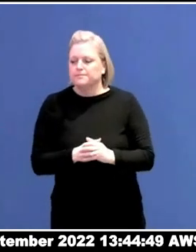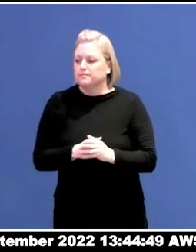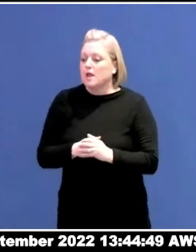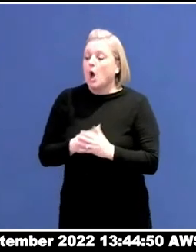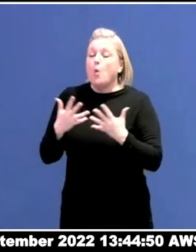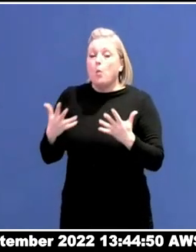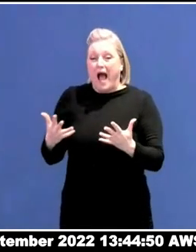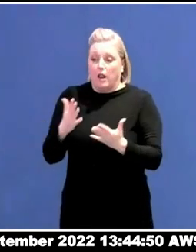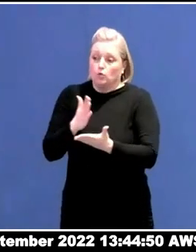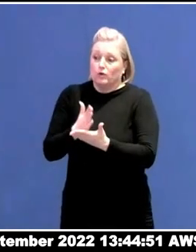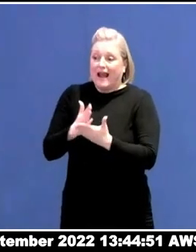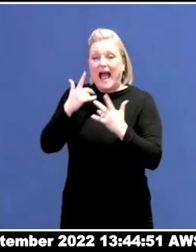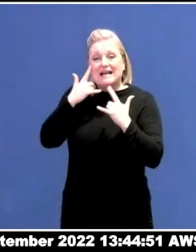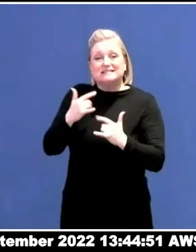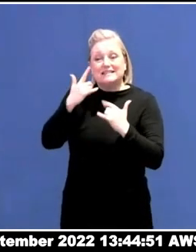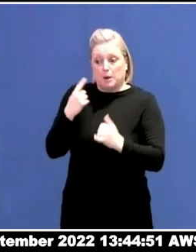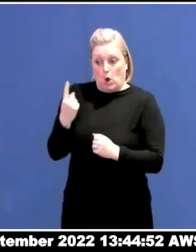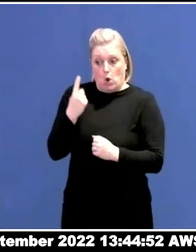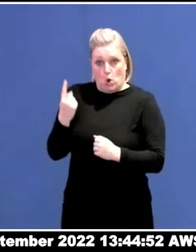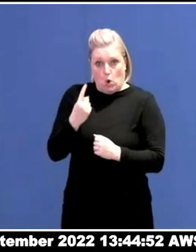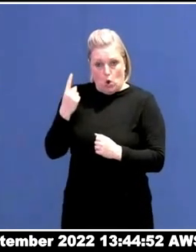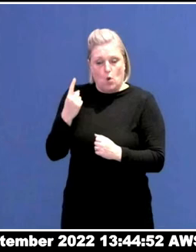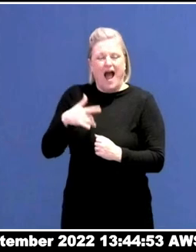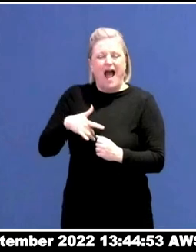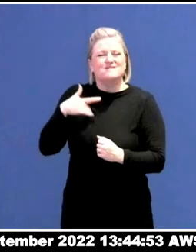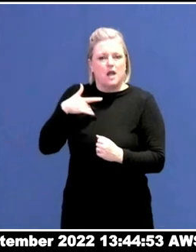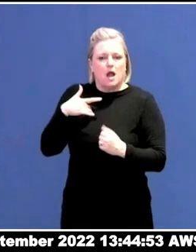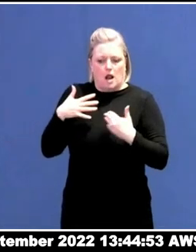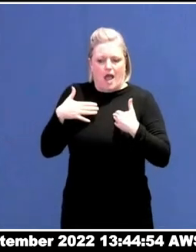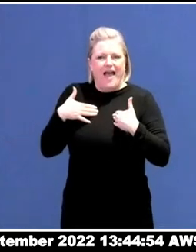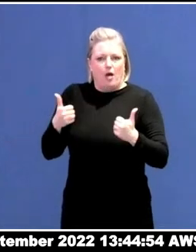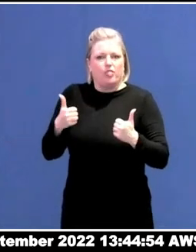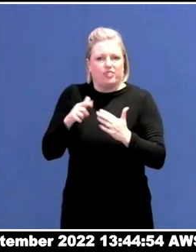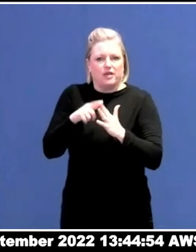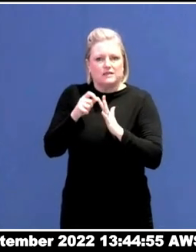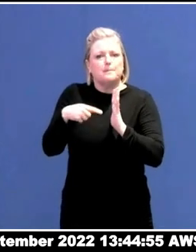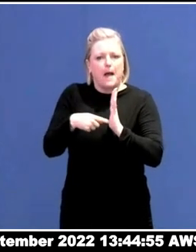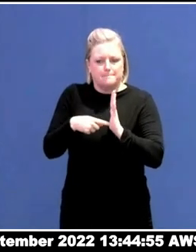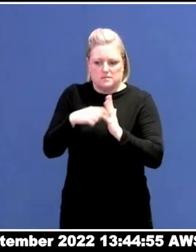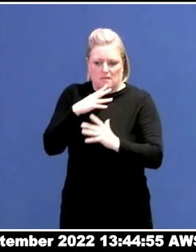preferably to be carried out by the Health Department, which is hopefully the same provider as in the community.